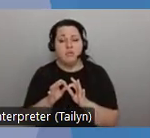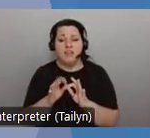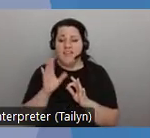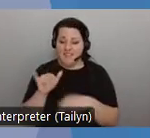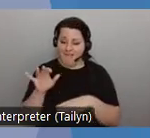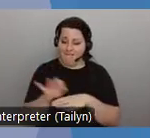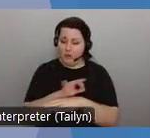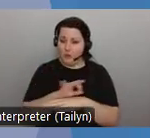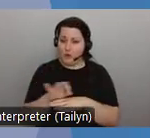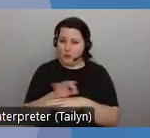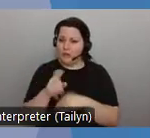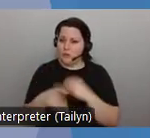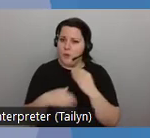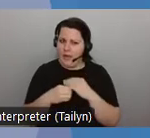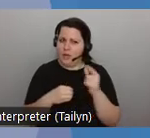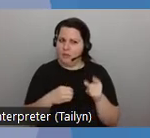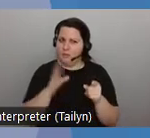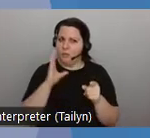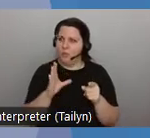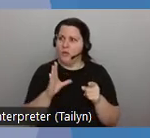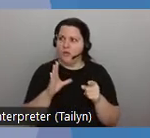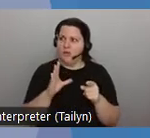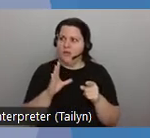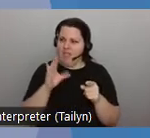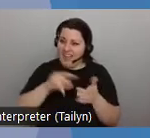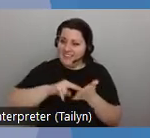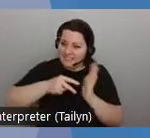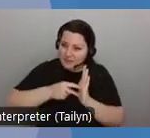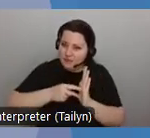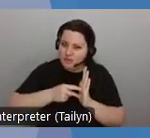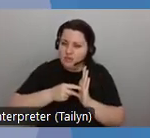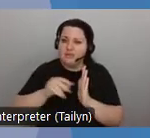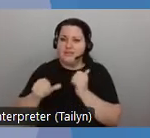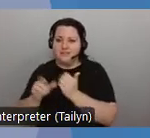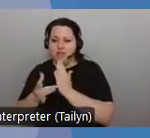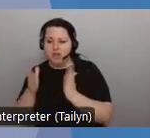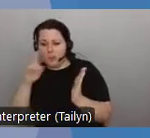that follows this will touch on this topic. One of the important things is that we need to add that